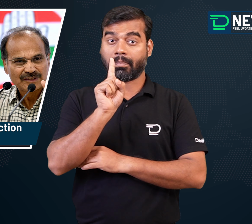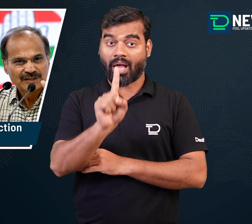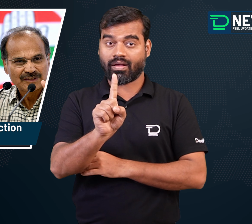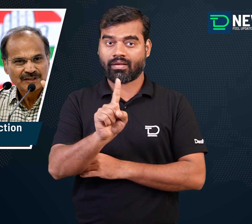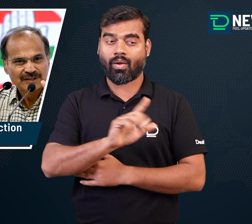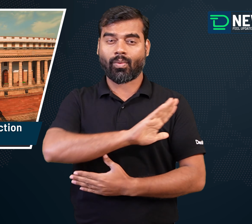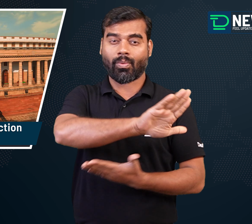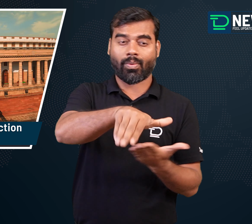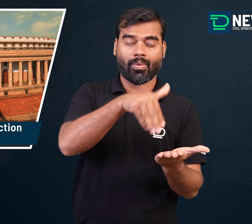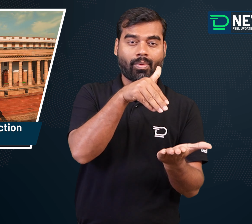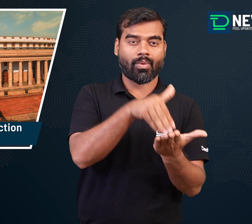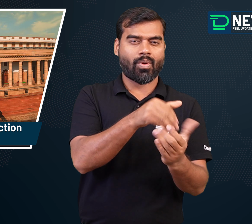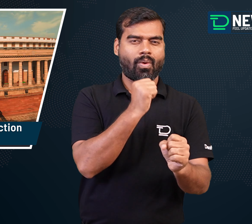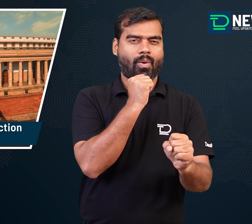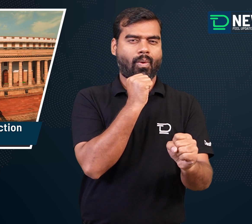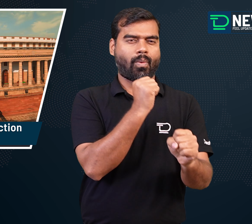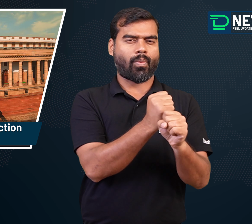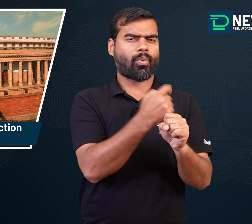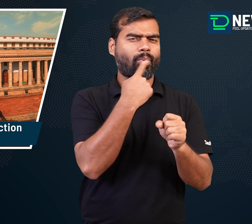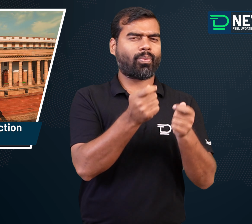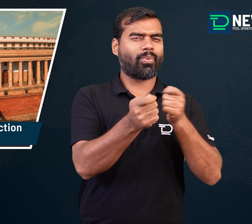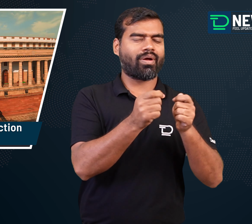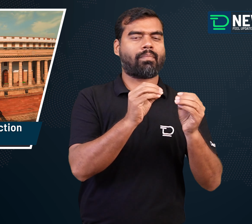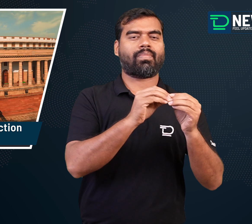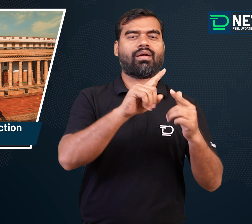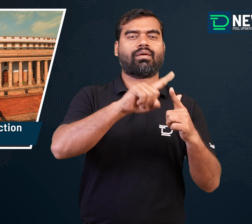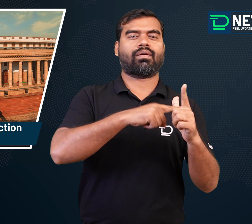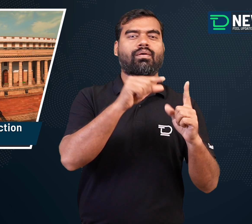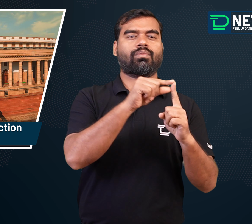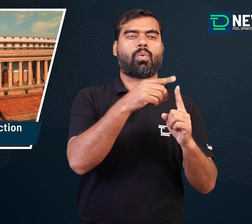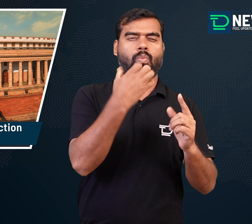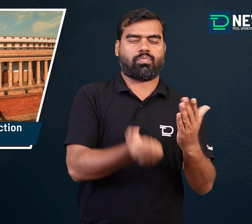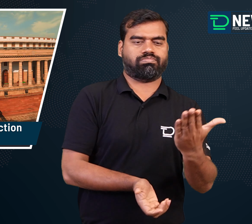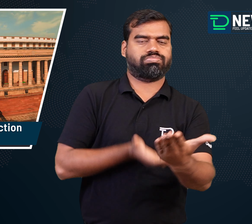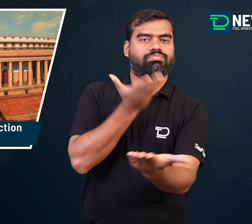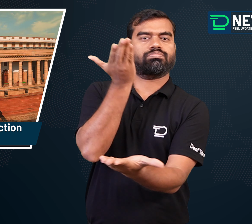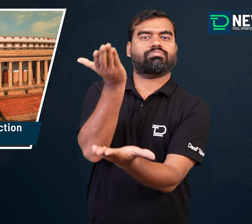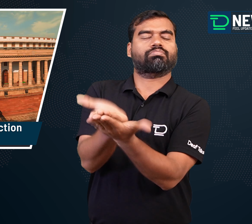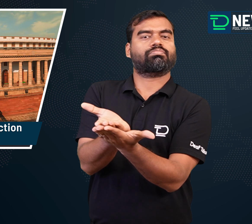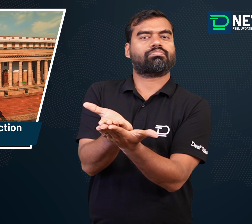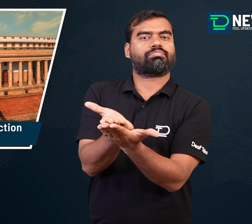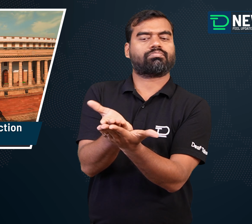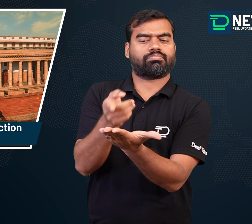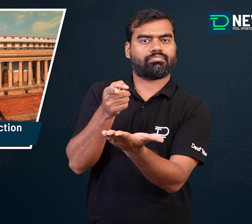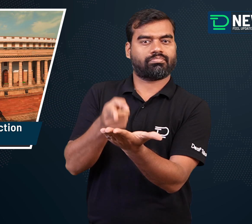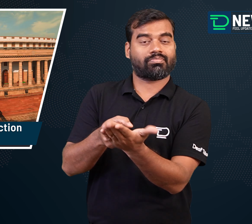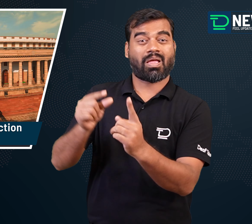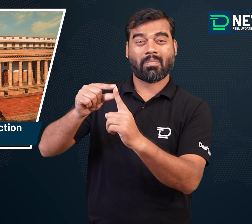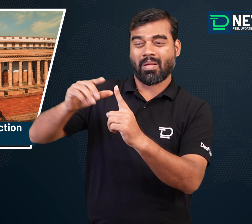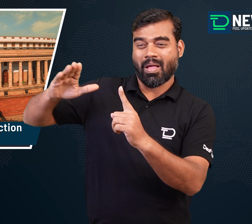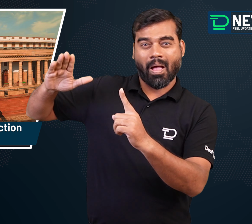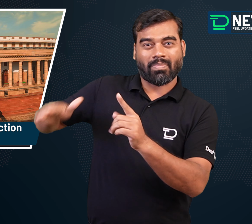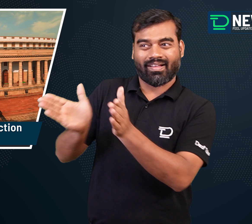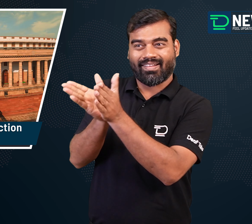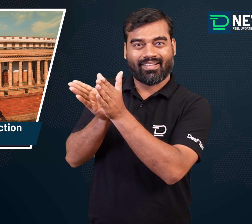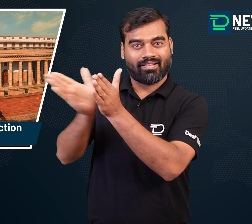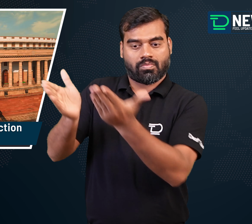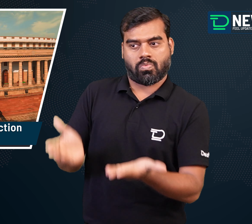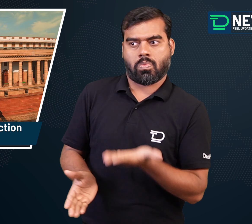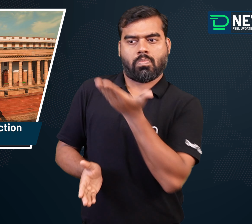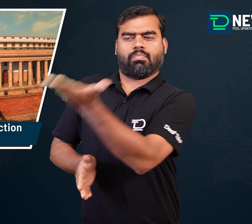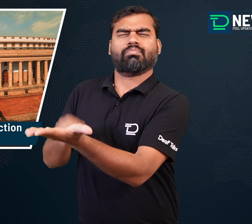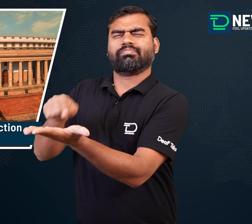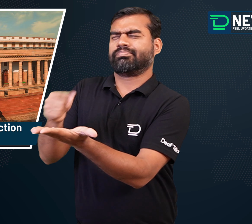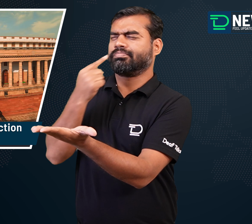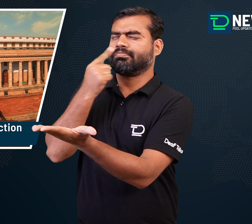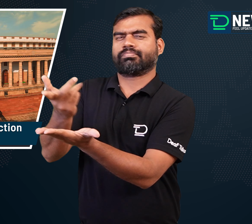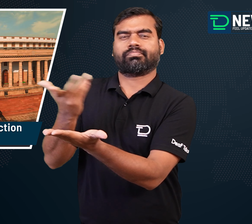But the union government made the new amendment in the parliament that